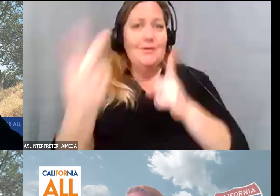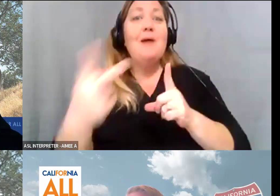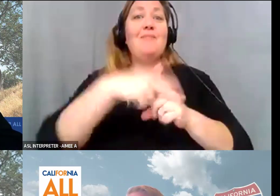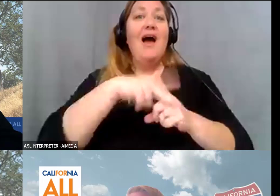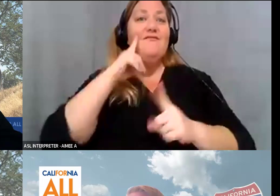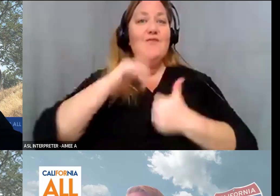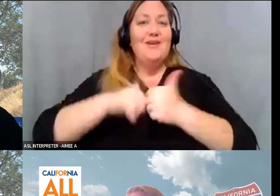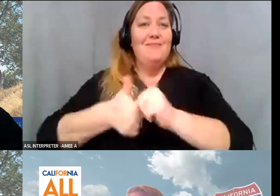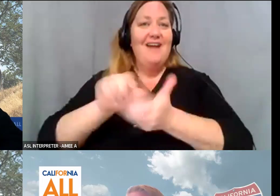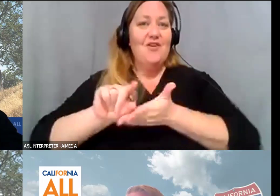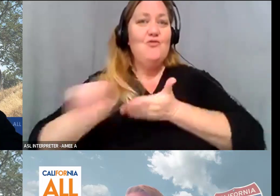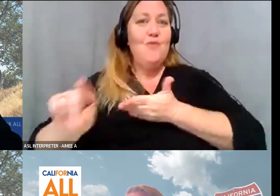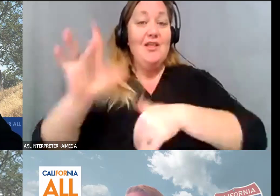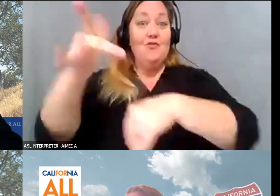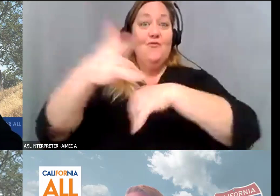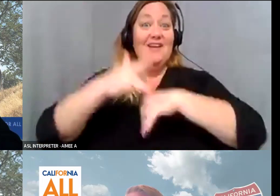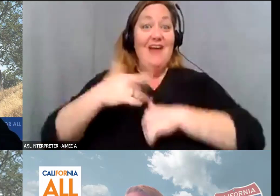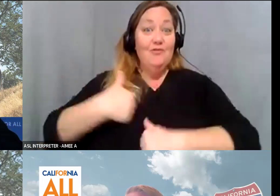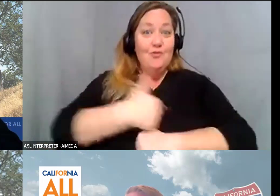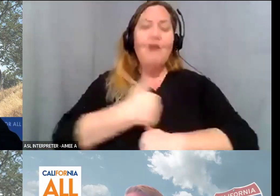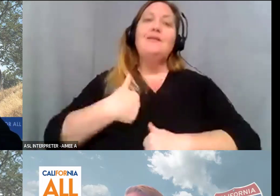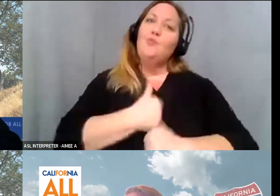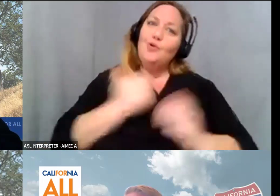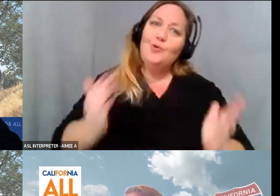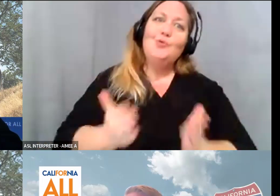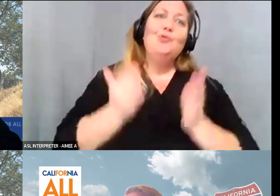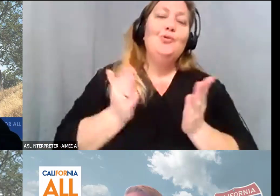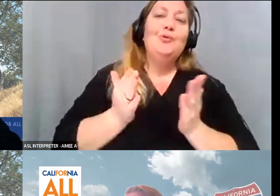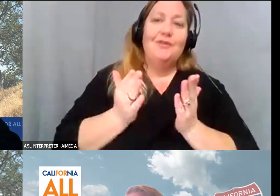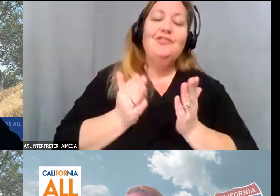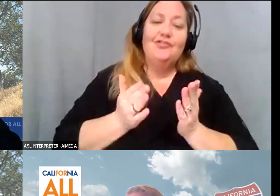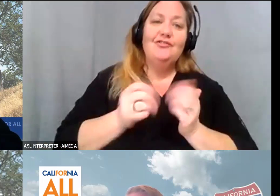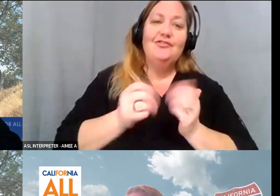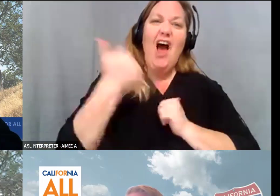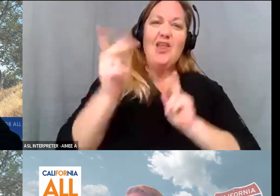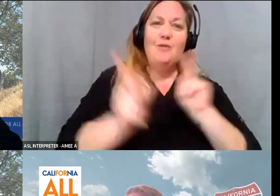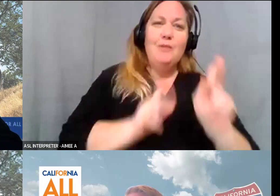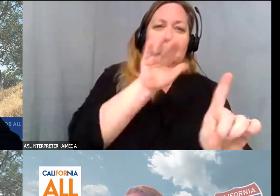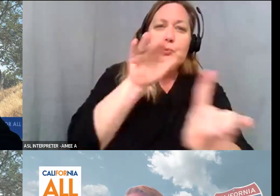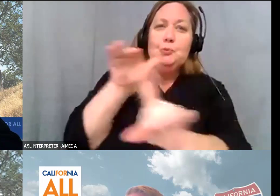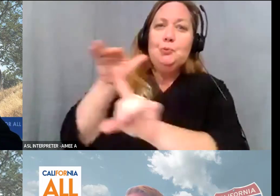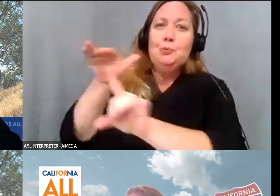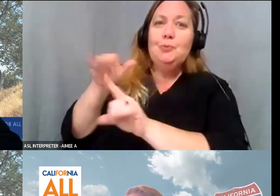Grants that have reached out to us, and would encourage other folks that just give us a heads